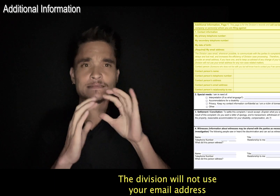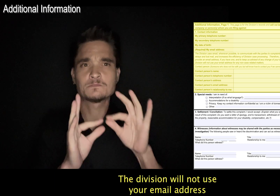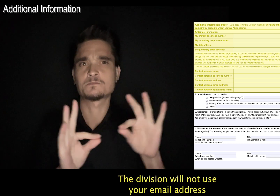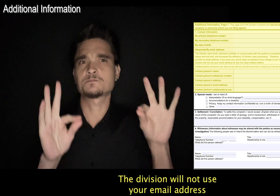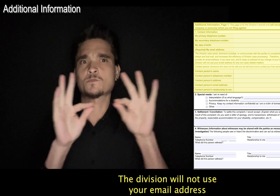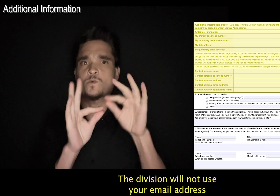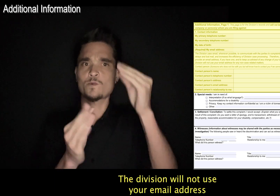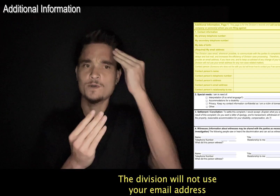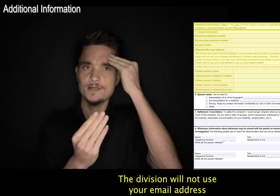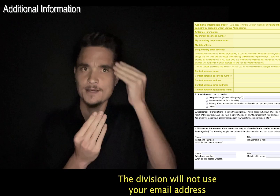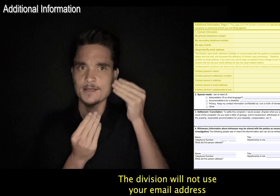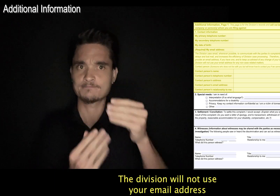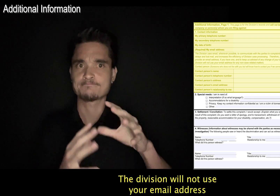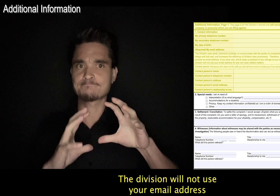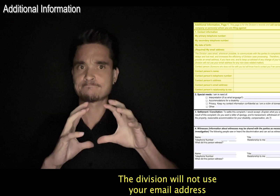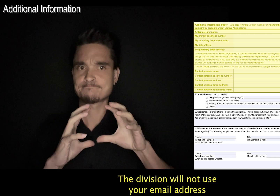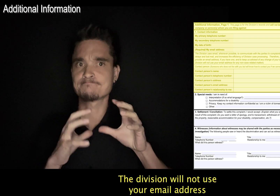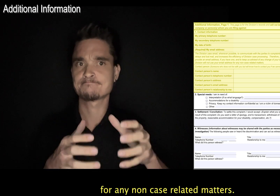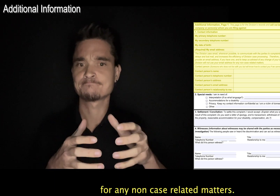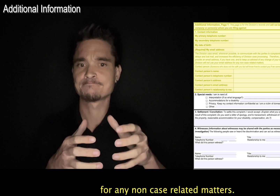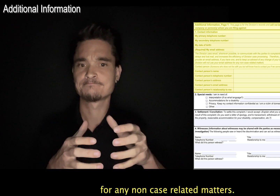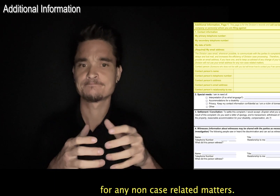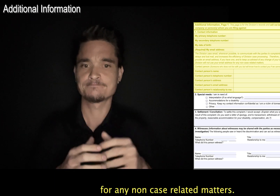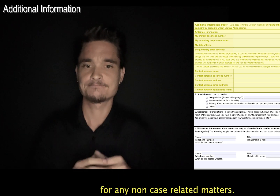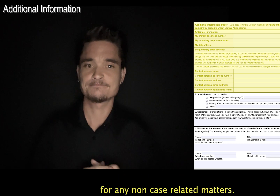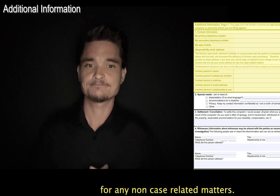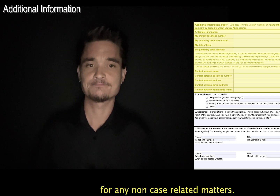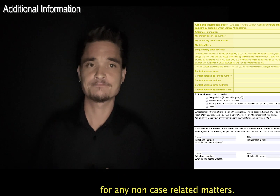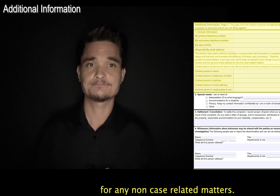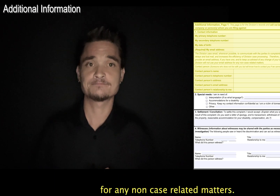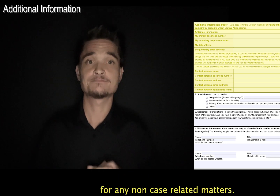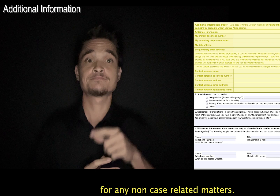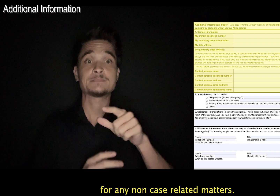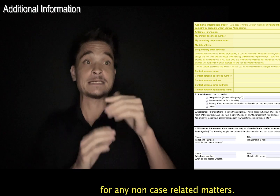The division will not use your email address for any non case related matters.